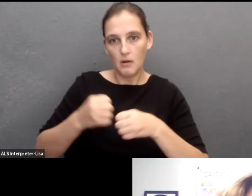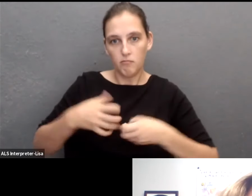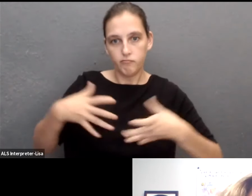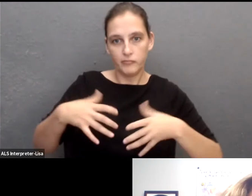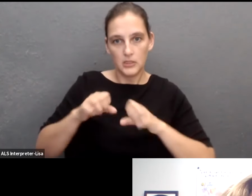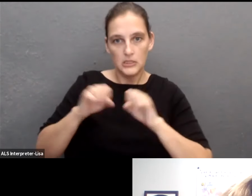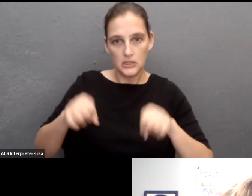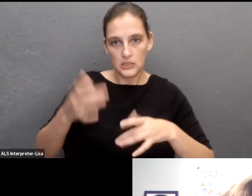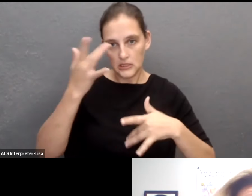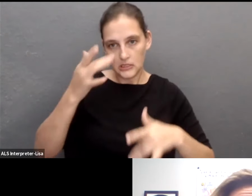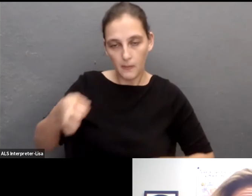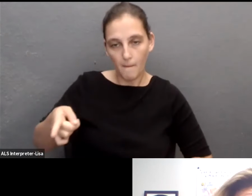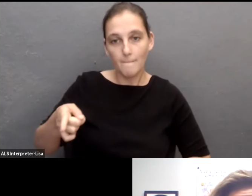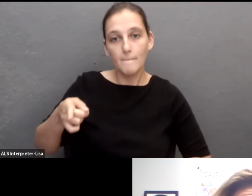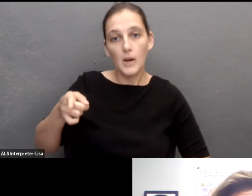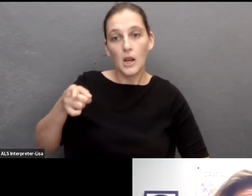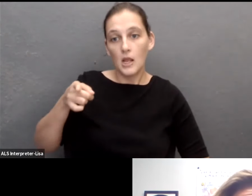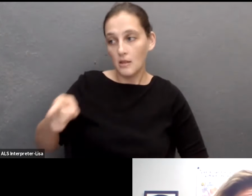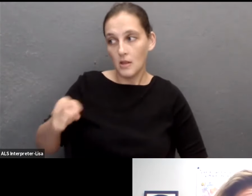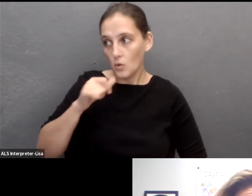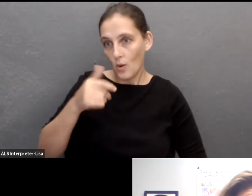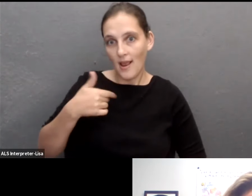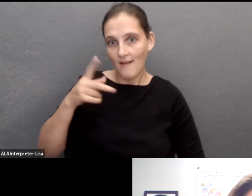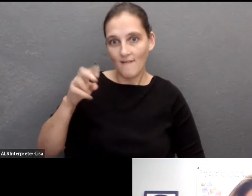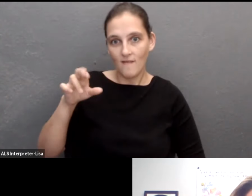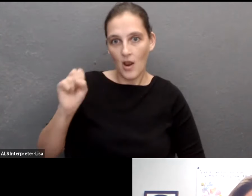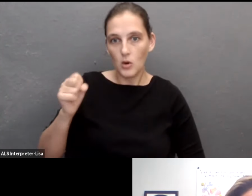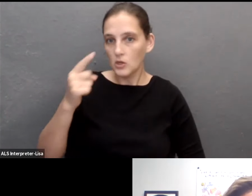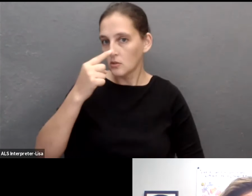When they come in, they actually don't have the virus in their nose anymore, and so that's